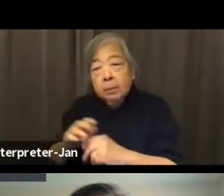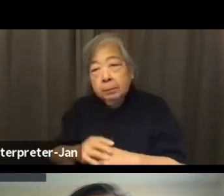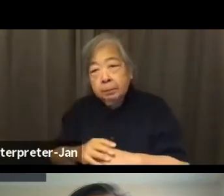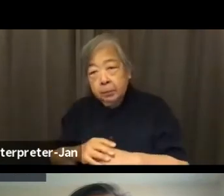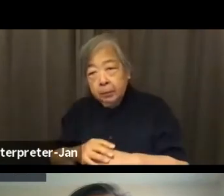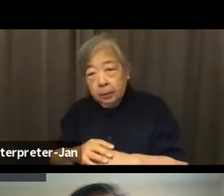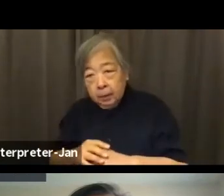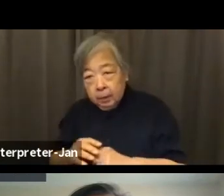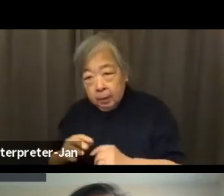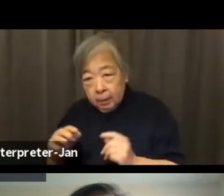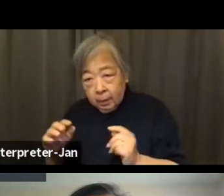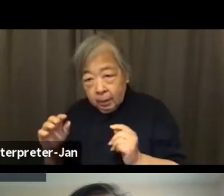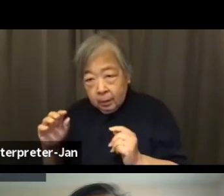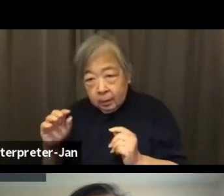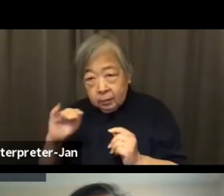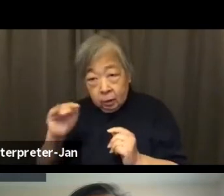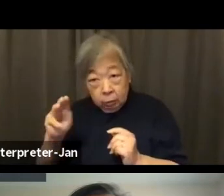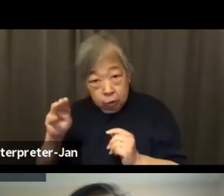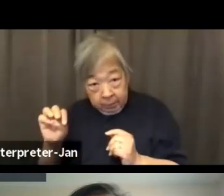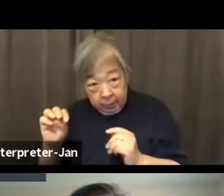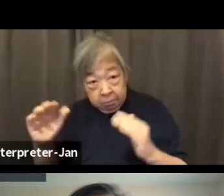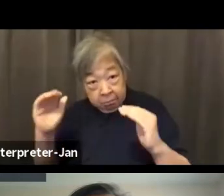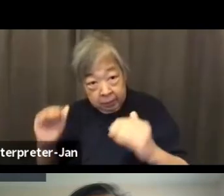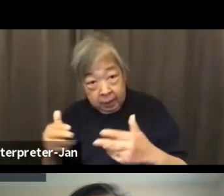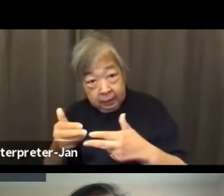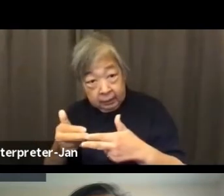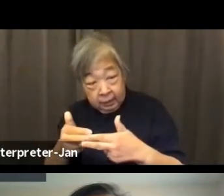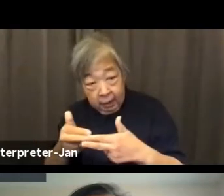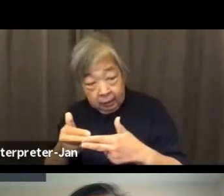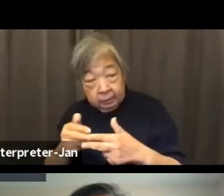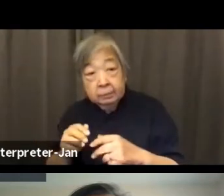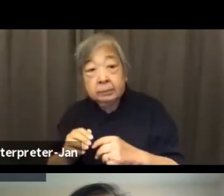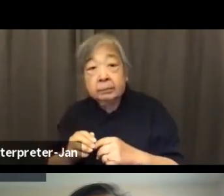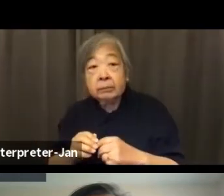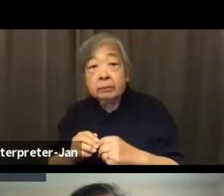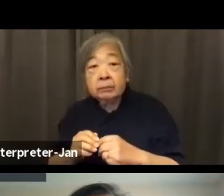Next slide.